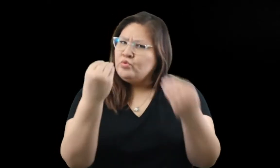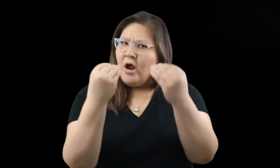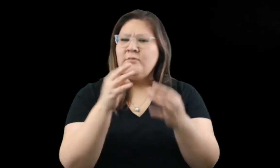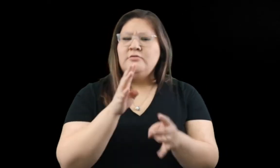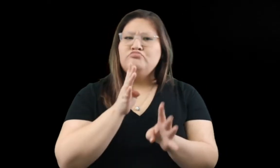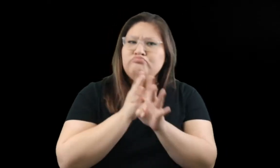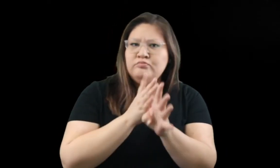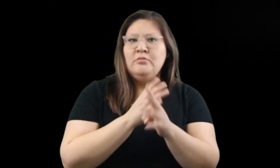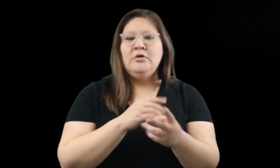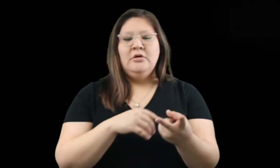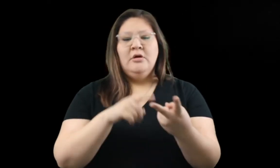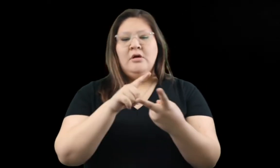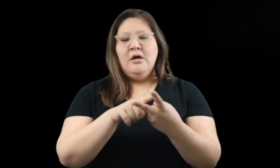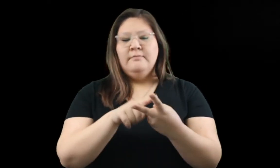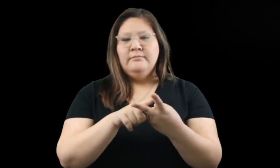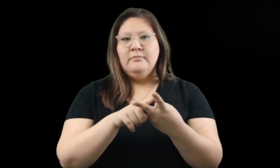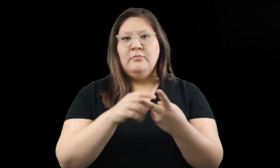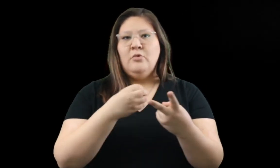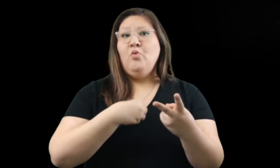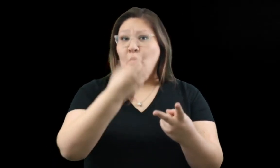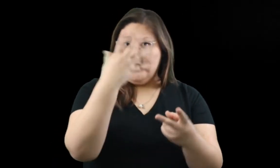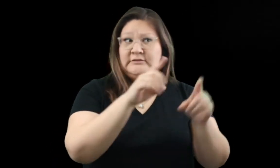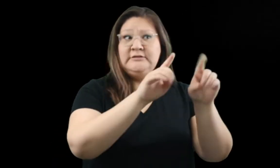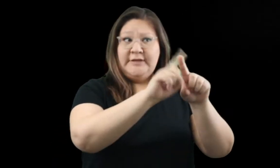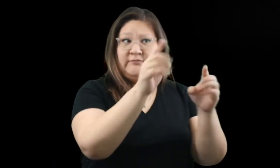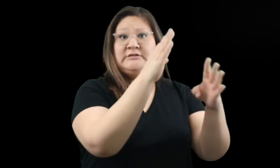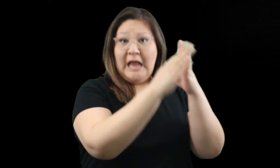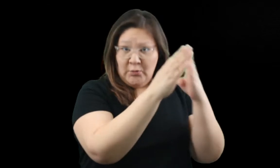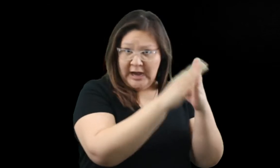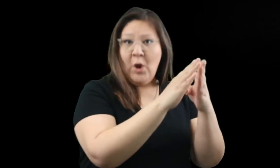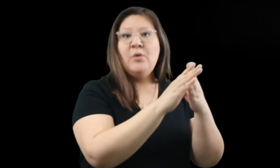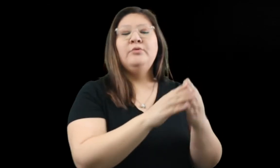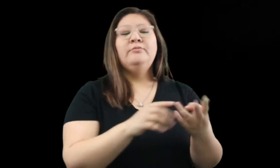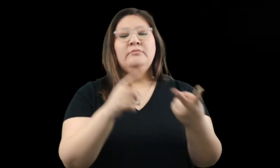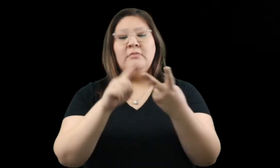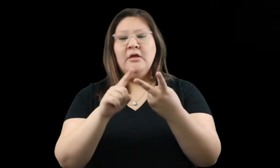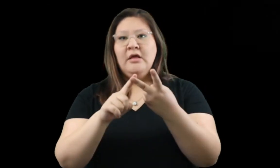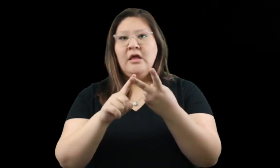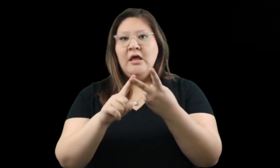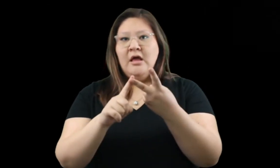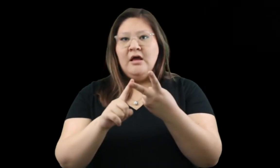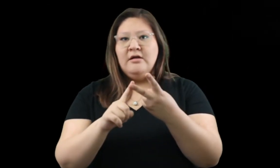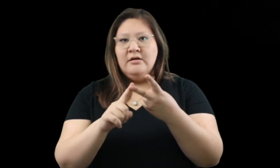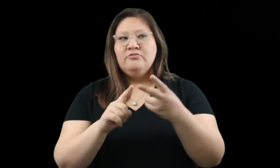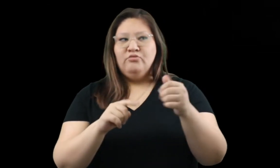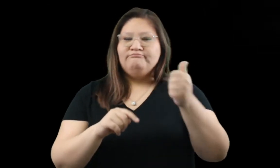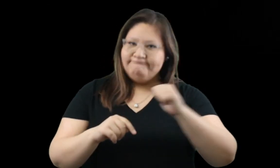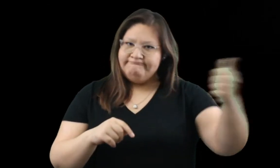I was taught to speak by a white person in the next town. So I had to travel there.